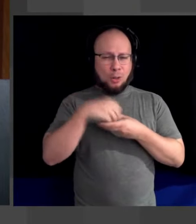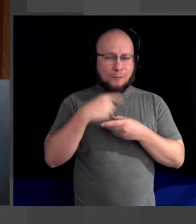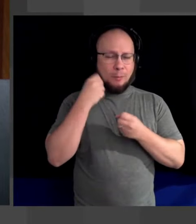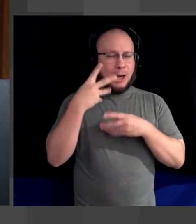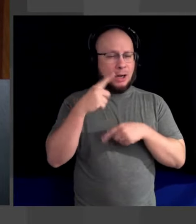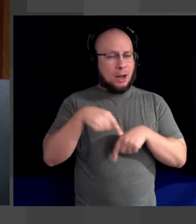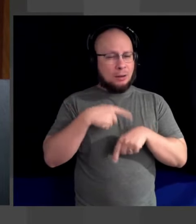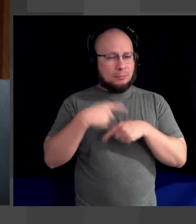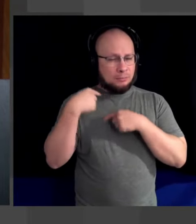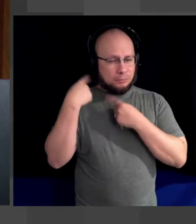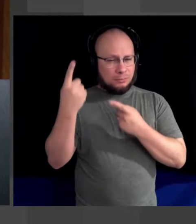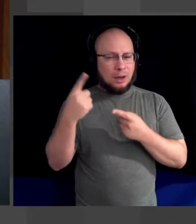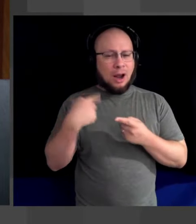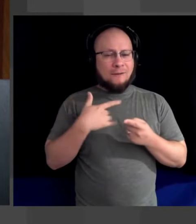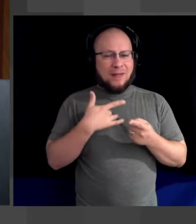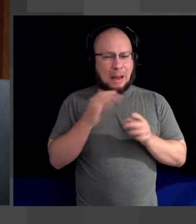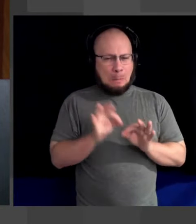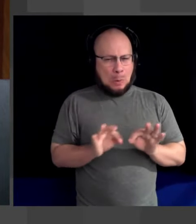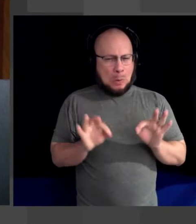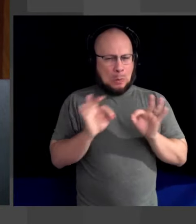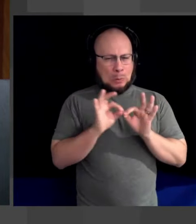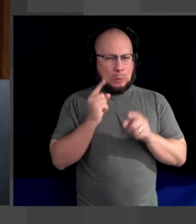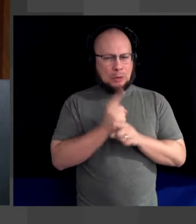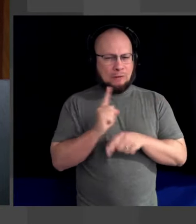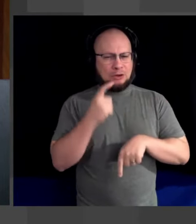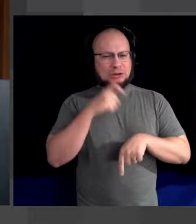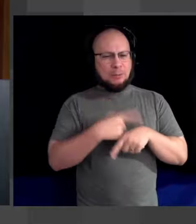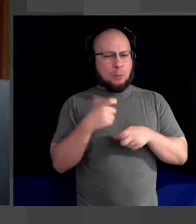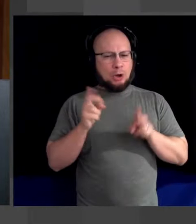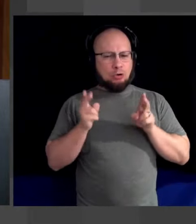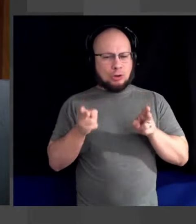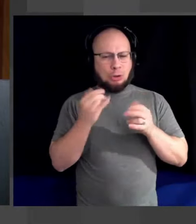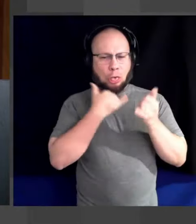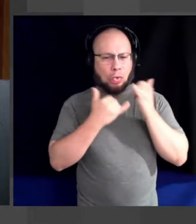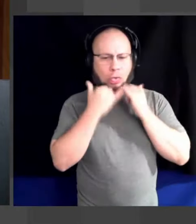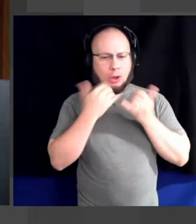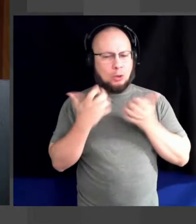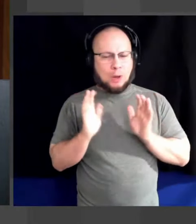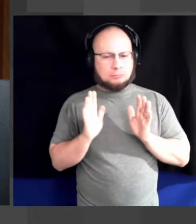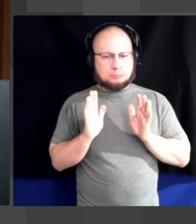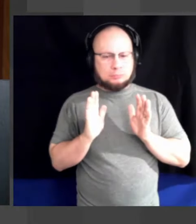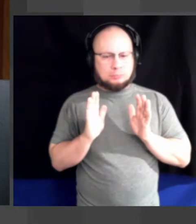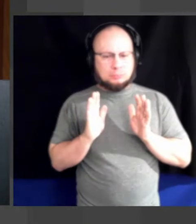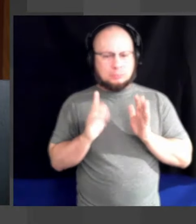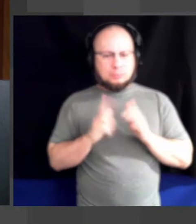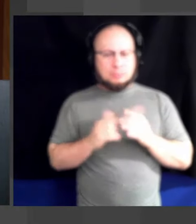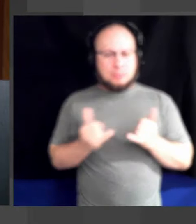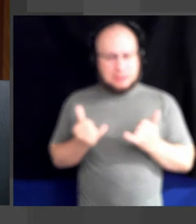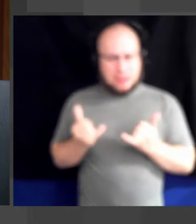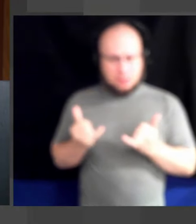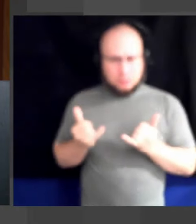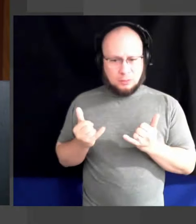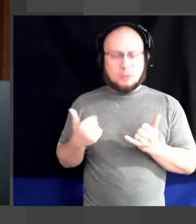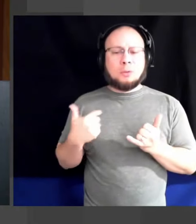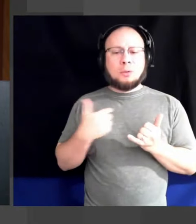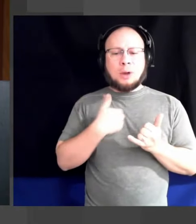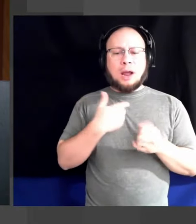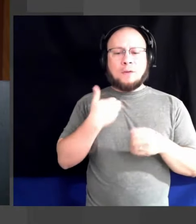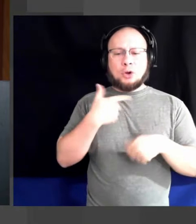LONG TIME. WE'VE BEEN DREAMING ABOUT IT FOR SO LONG SO IT WAS IMPORTANT TO DO IT RIGHT.